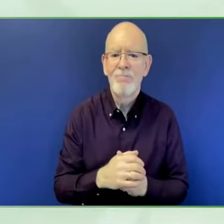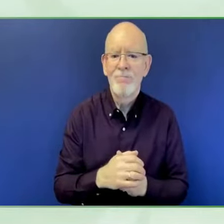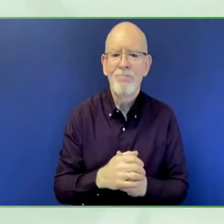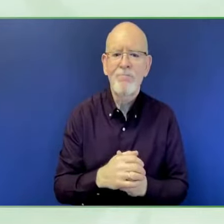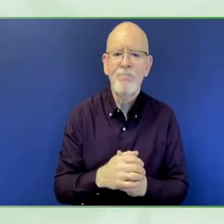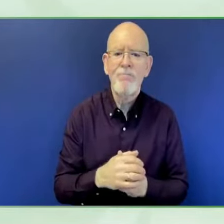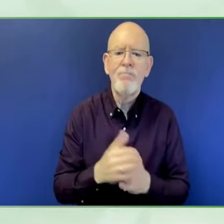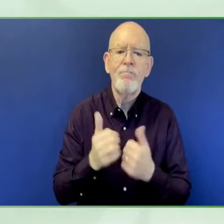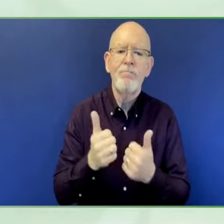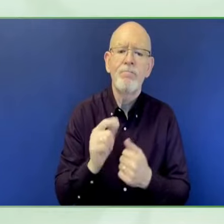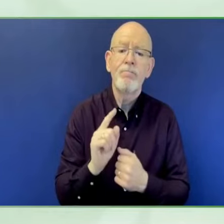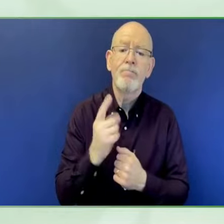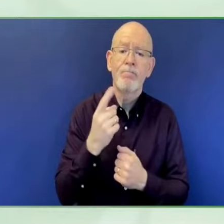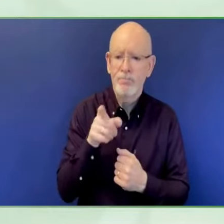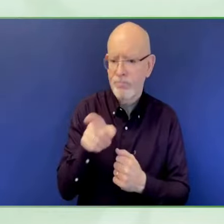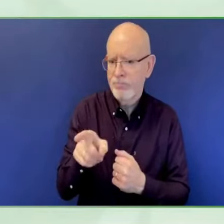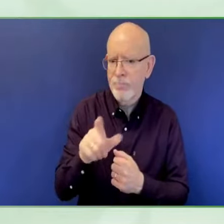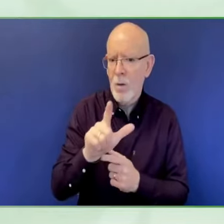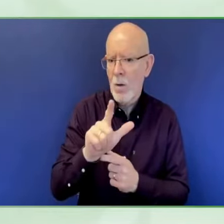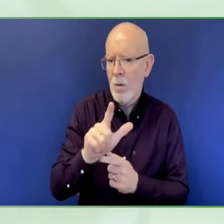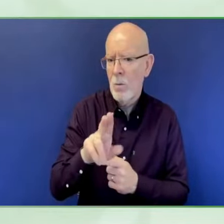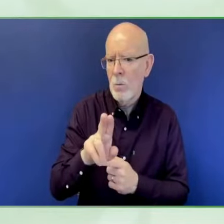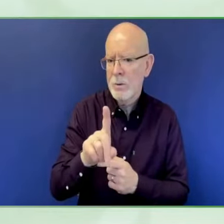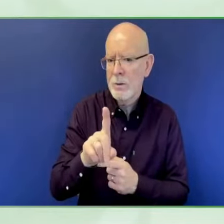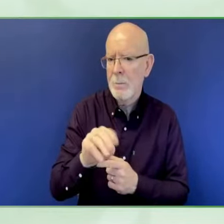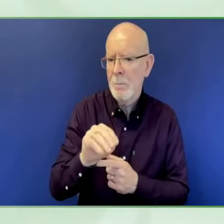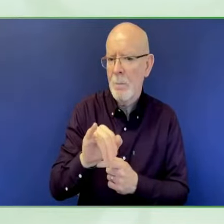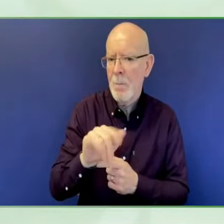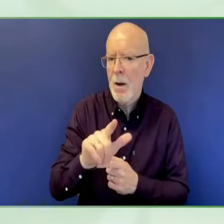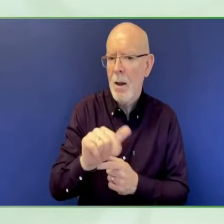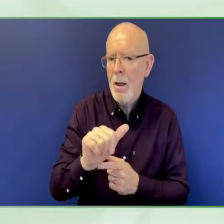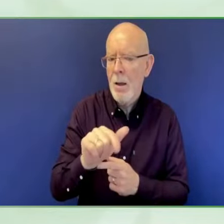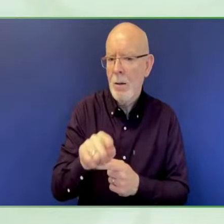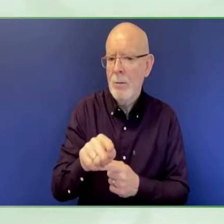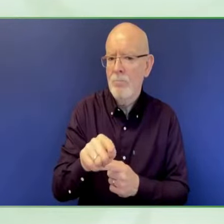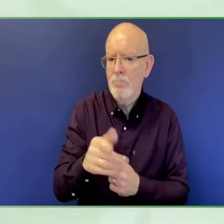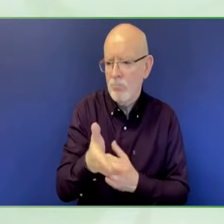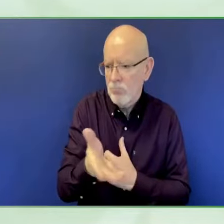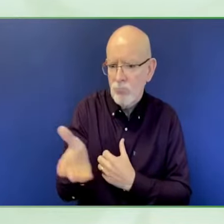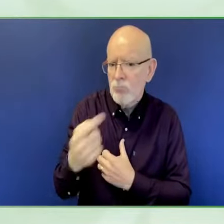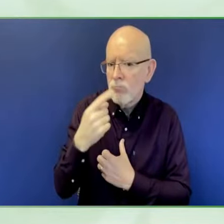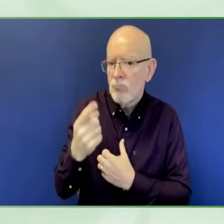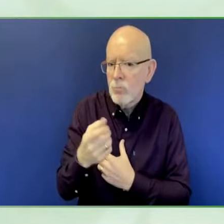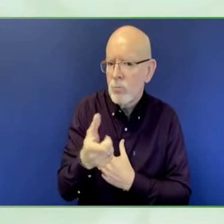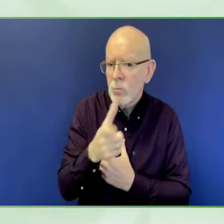here? Why is this topic, deinstitutionalisation important for you please? Thank you very much.